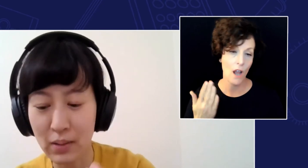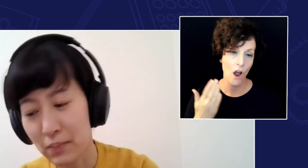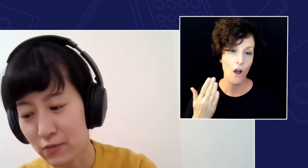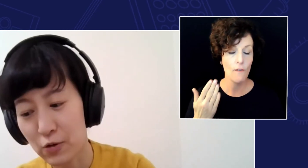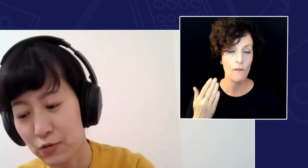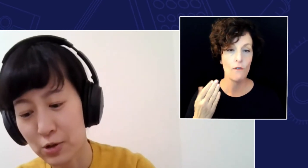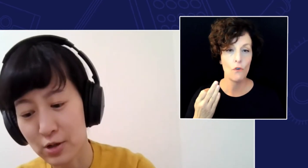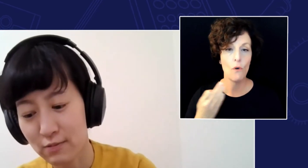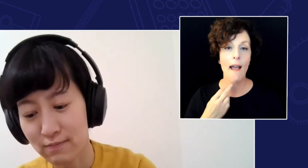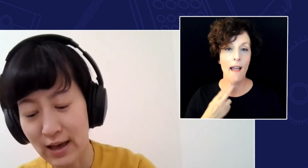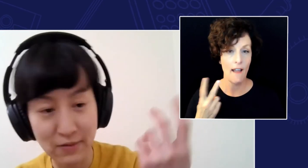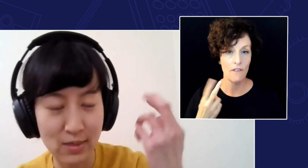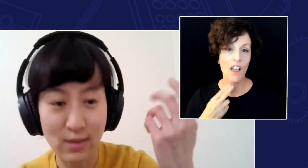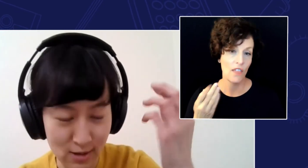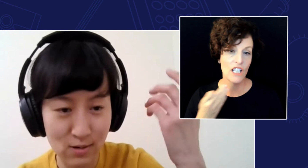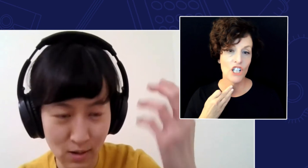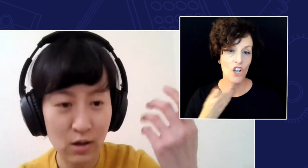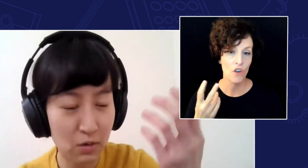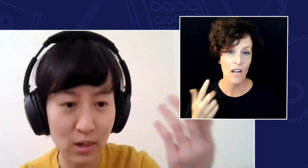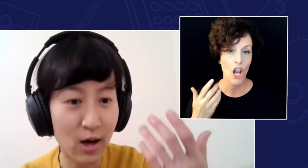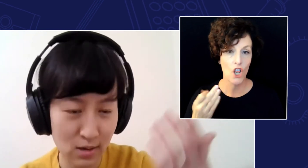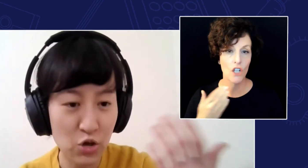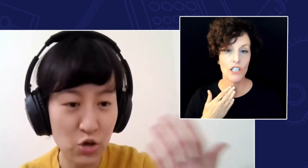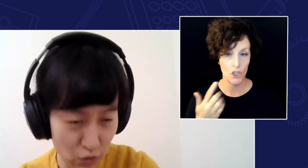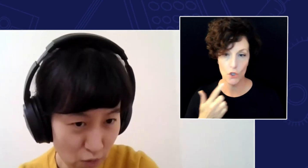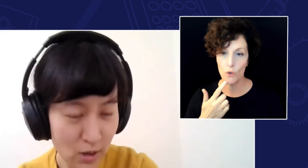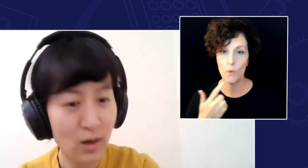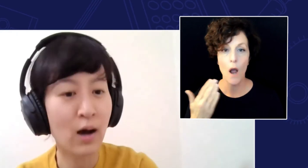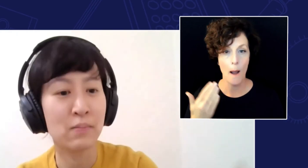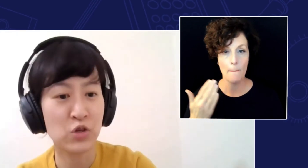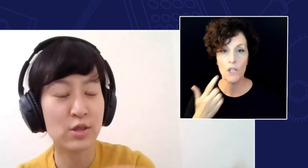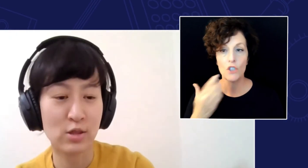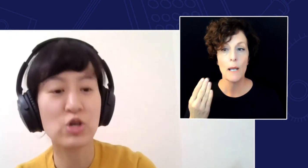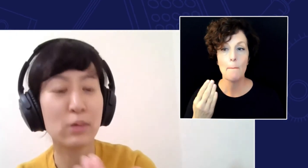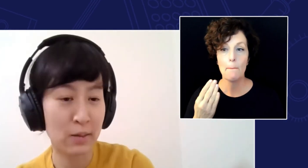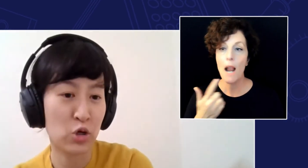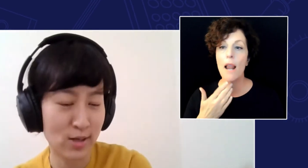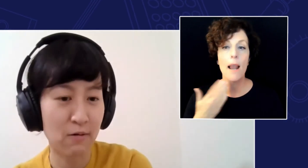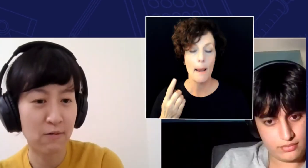for having this hearing loss issue, she blamed herself.